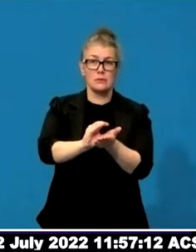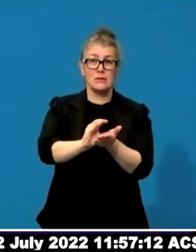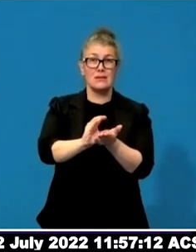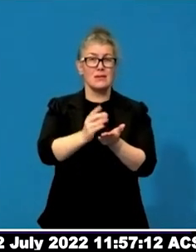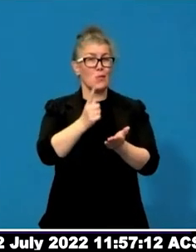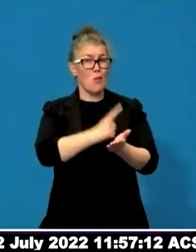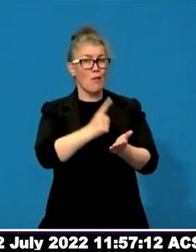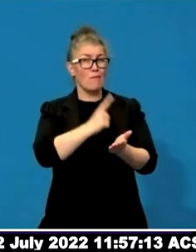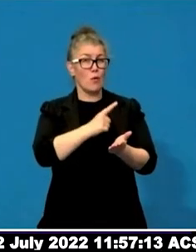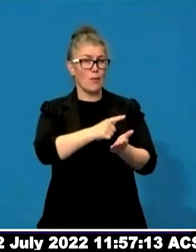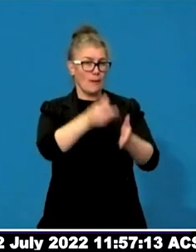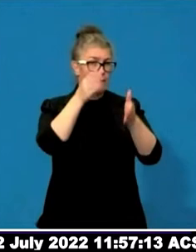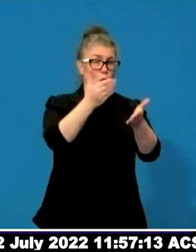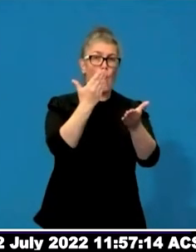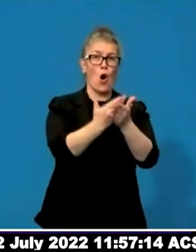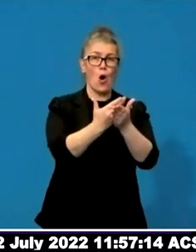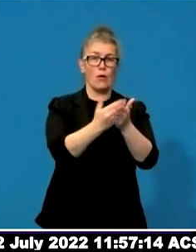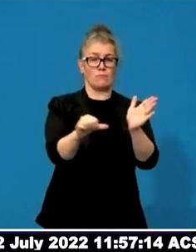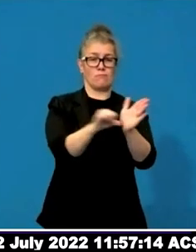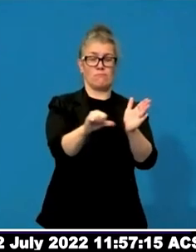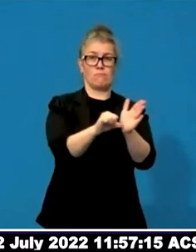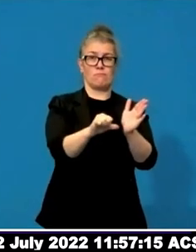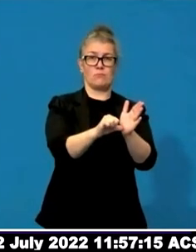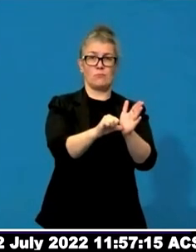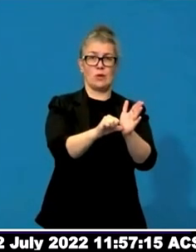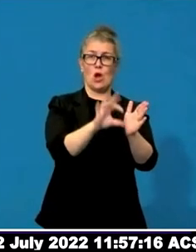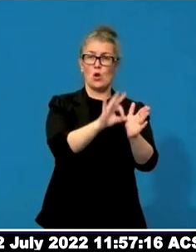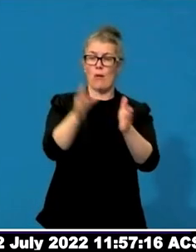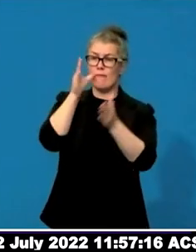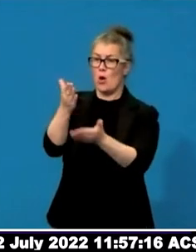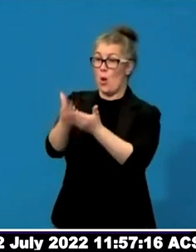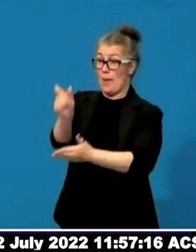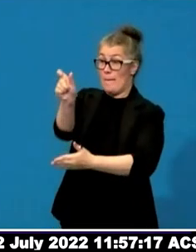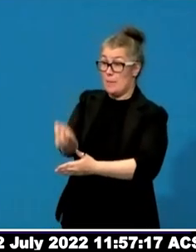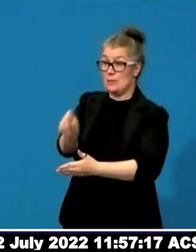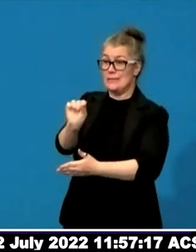rather than the needs of the person at the centre of what's happening.